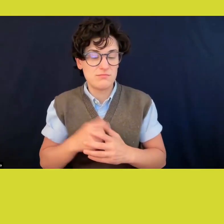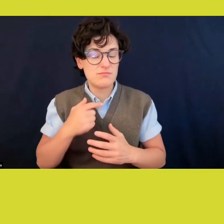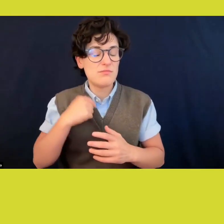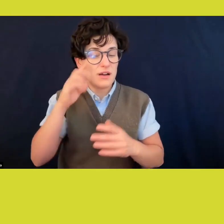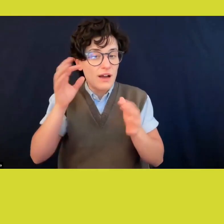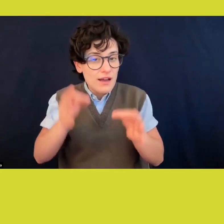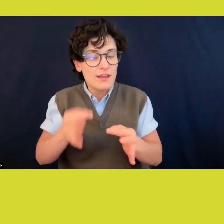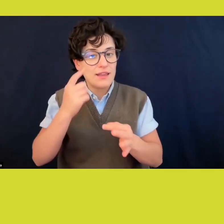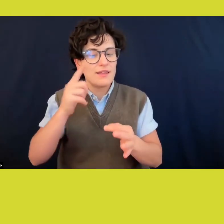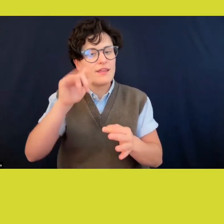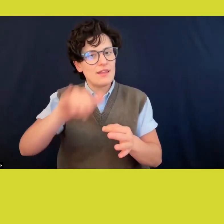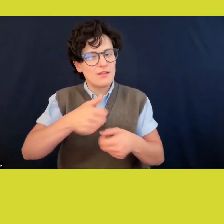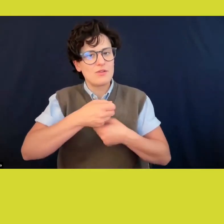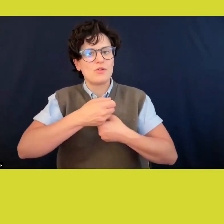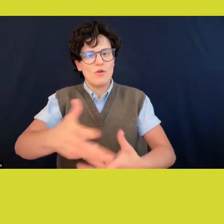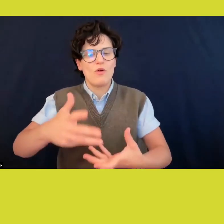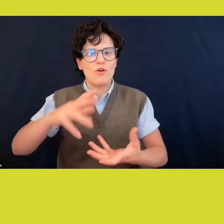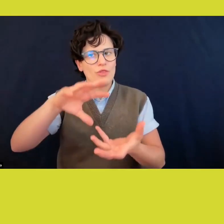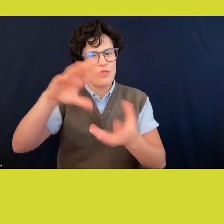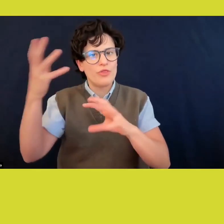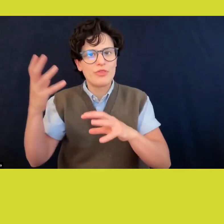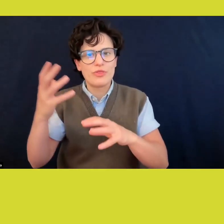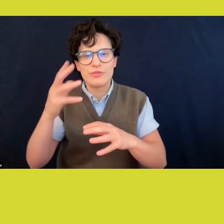contributed to it, to some of that narrative as well.